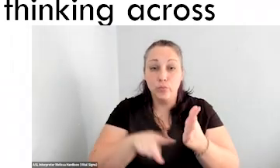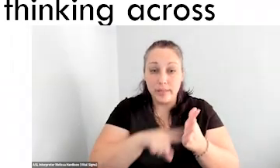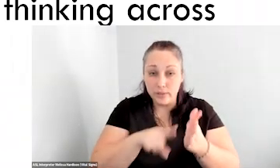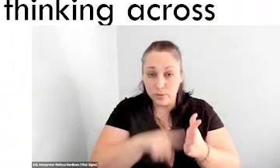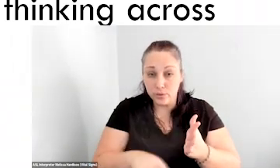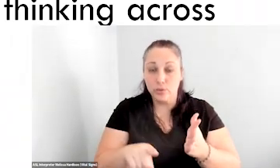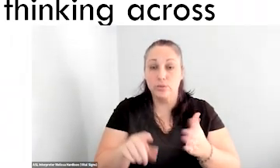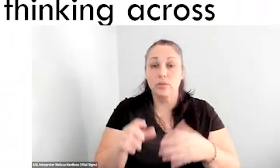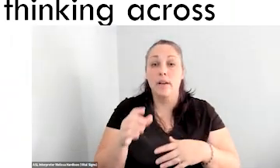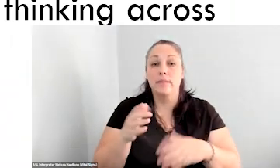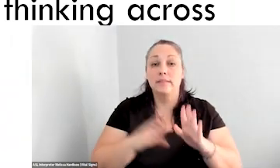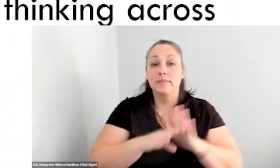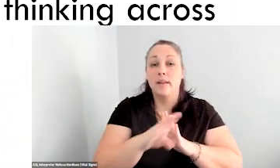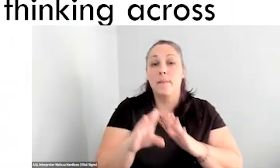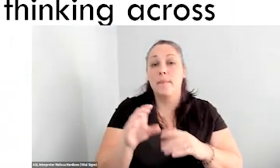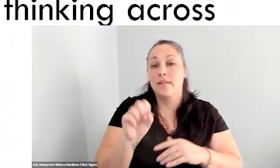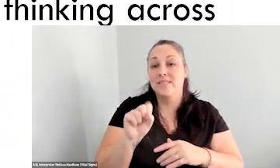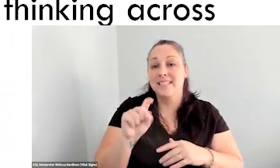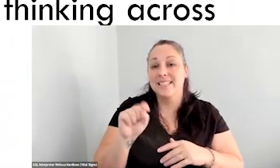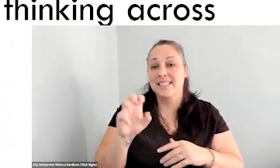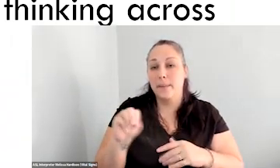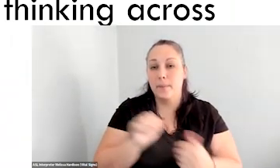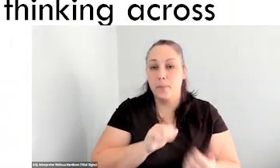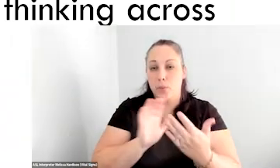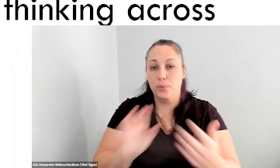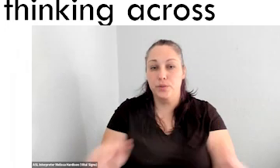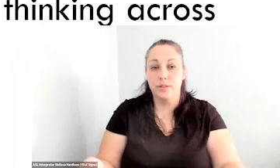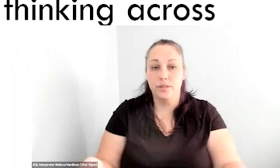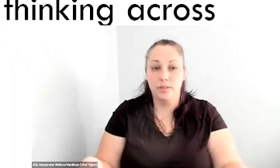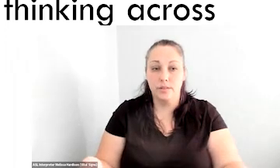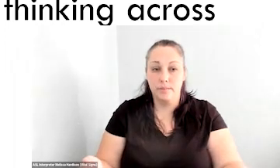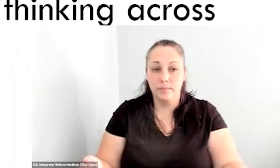Projects should result in research-informed